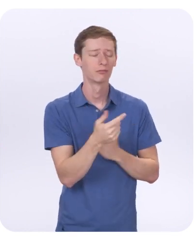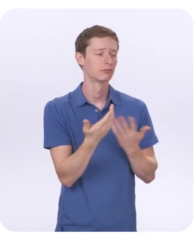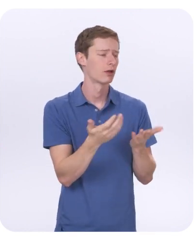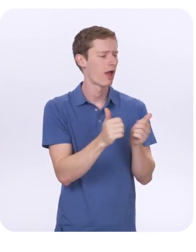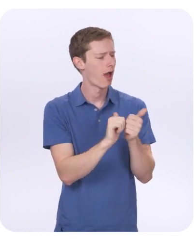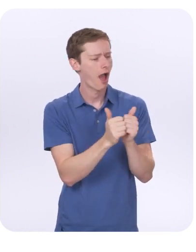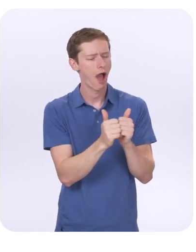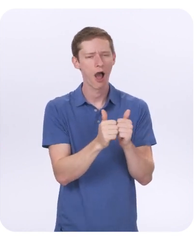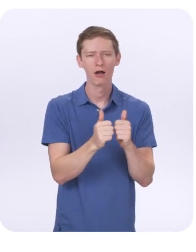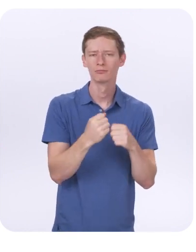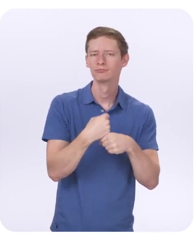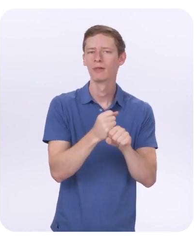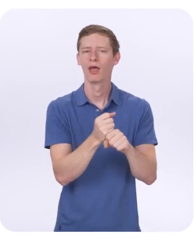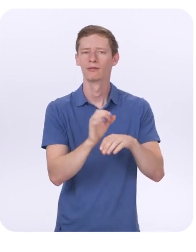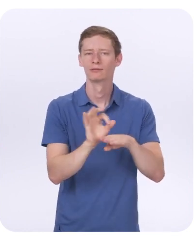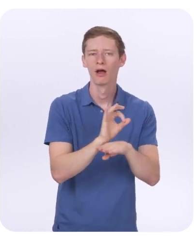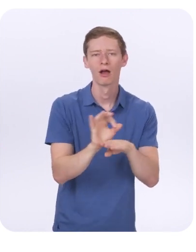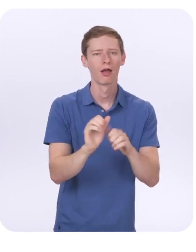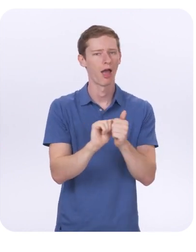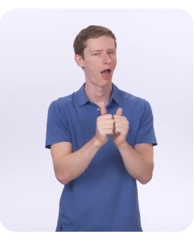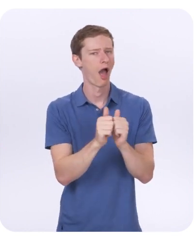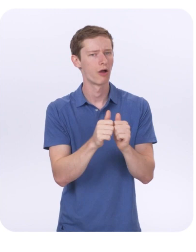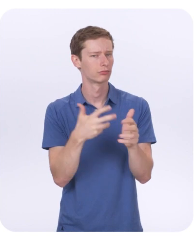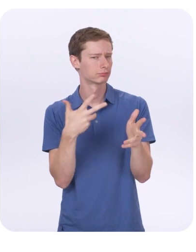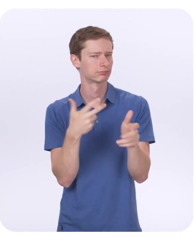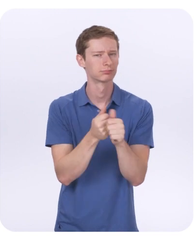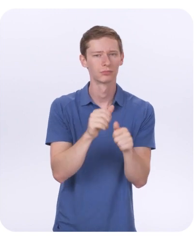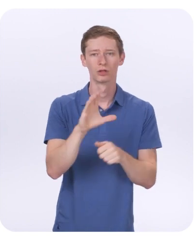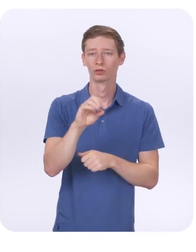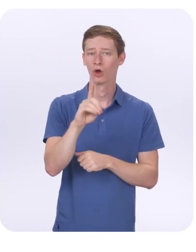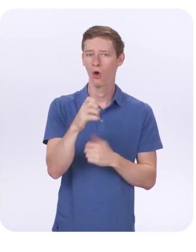Code Llama-Instruct will follow your instructions and answer.